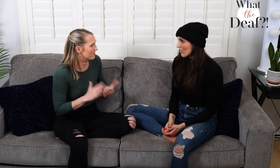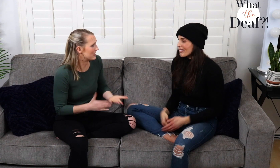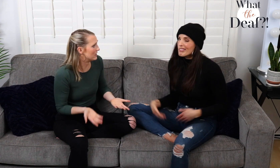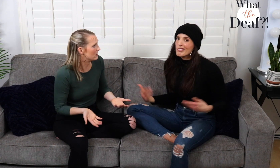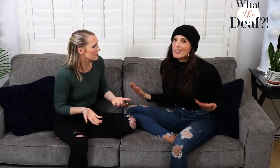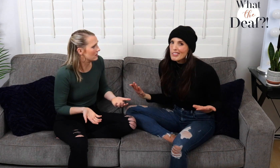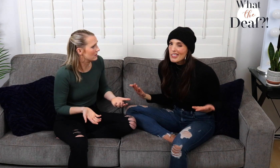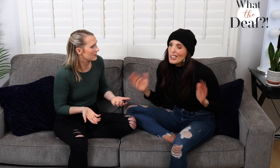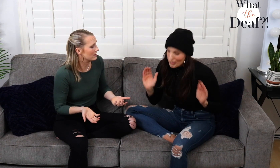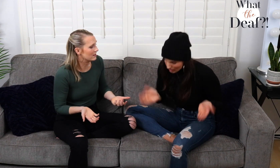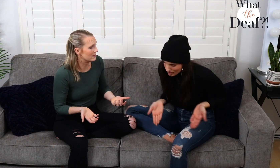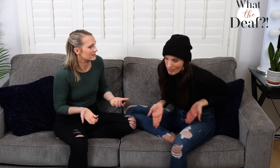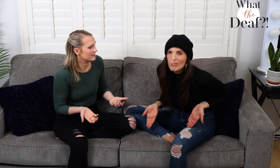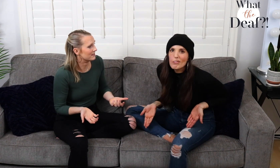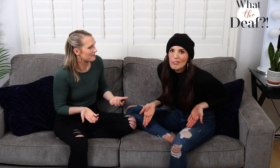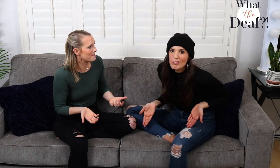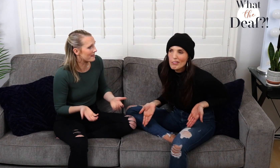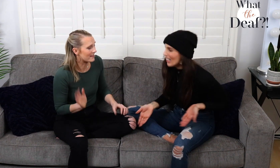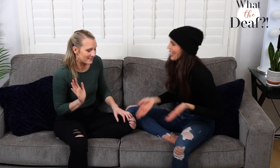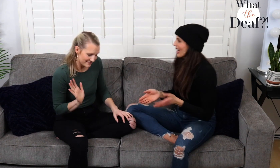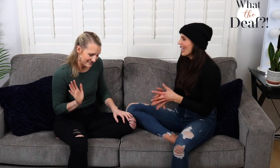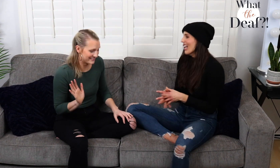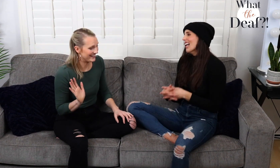the Deaf Community. -You're welcome.